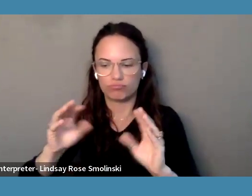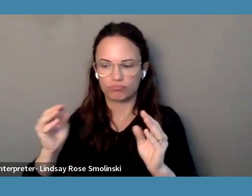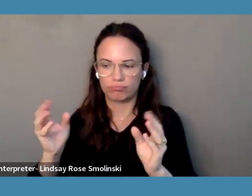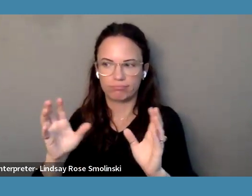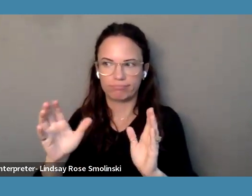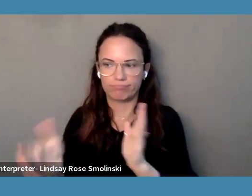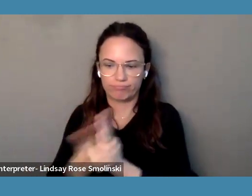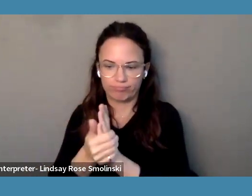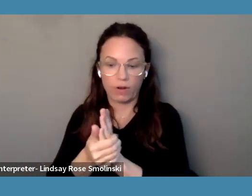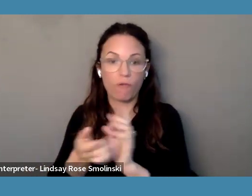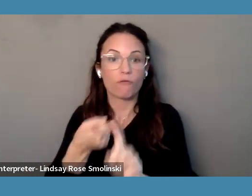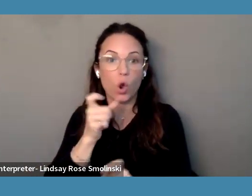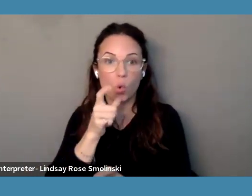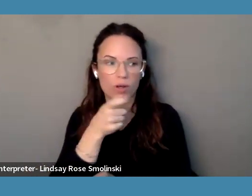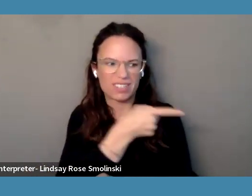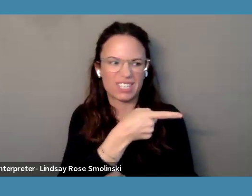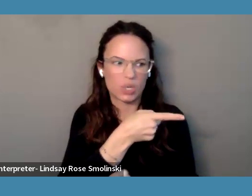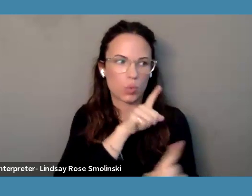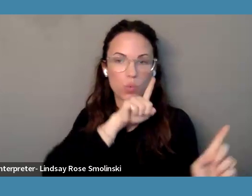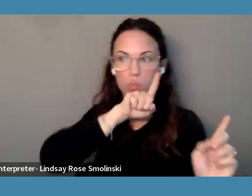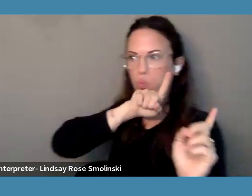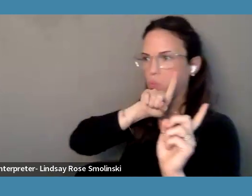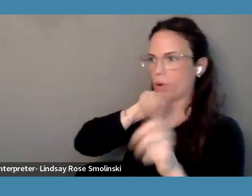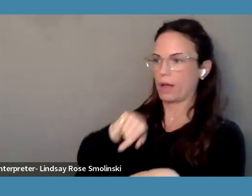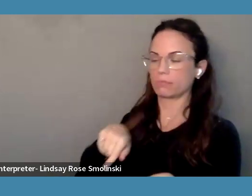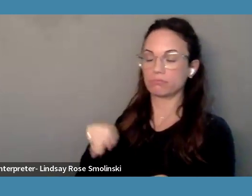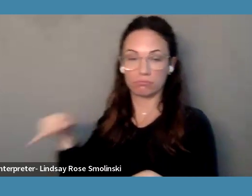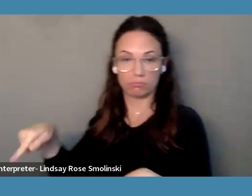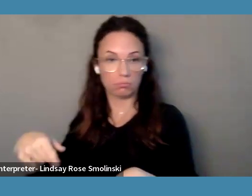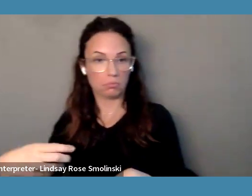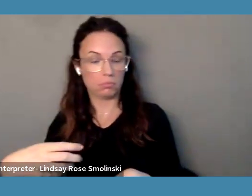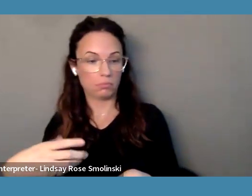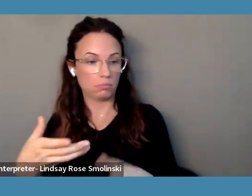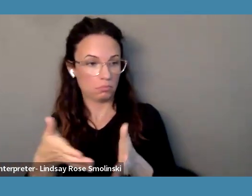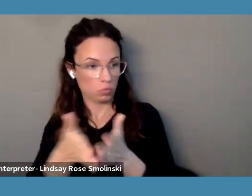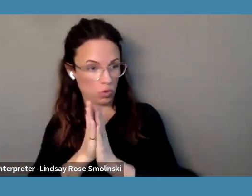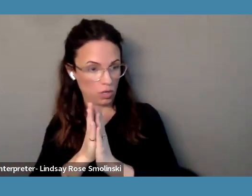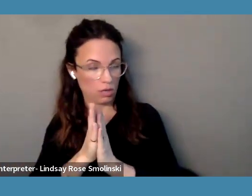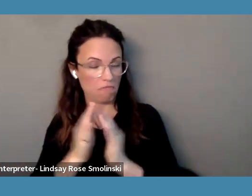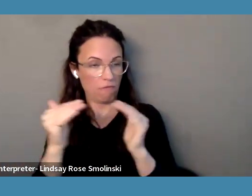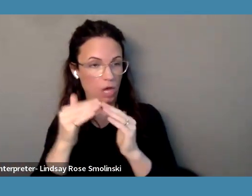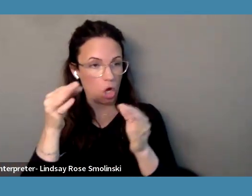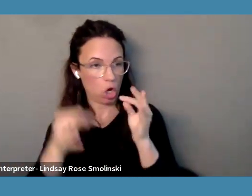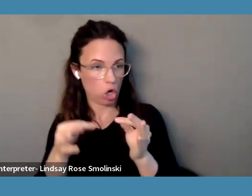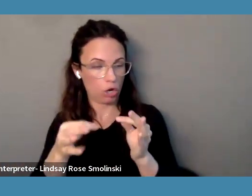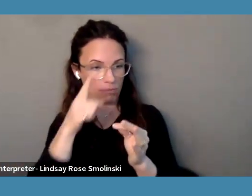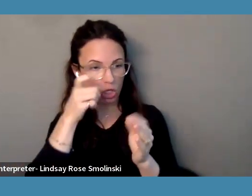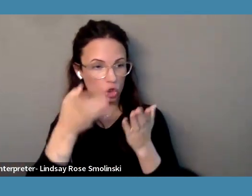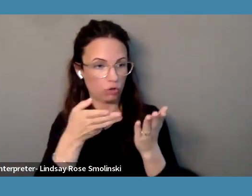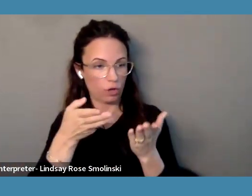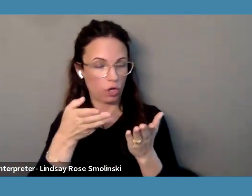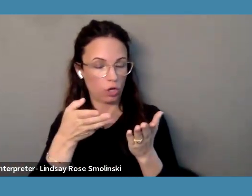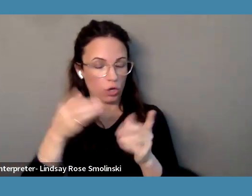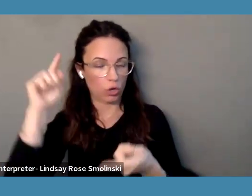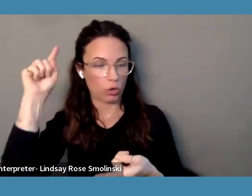So if you're requesting a, you're the petitioner, you're requesting a fair hearing because a service has been reduced, denied